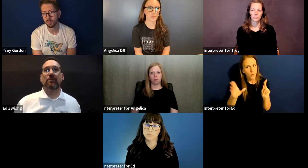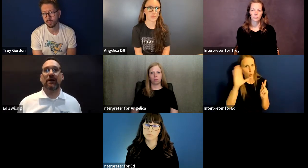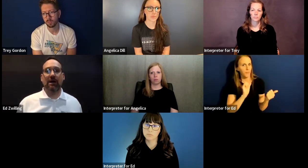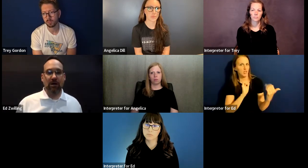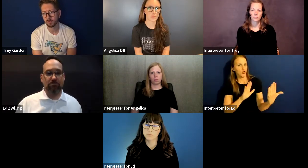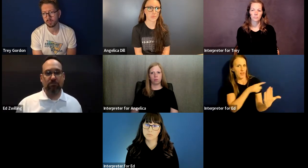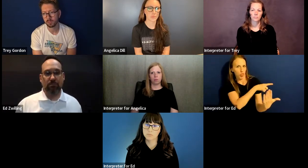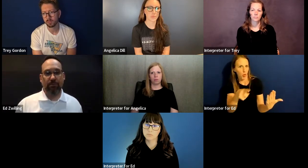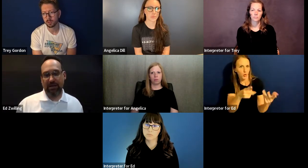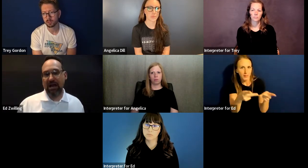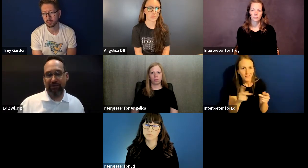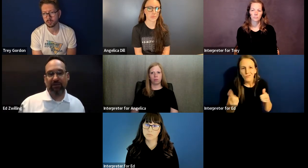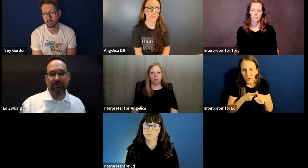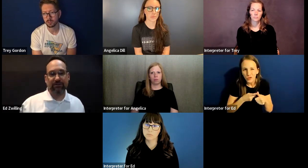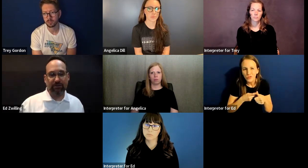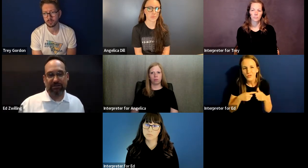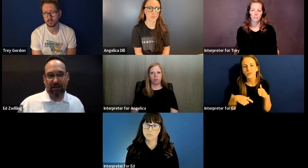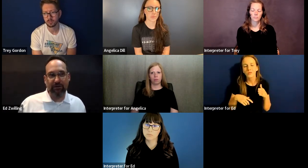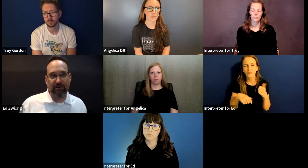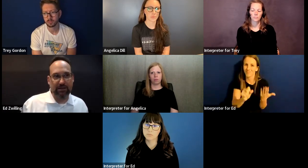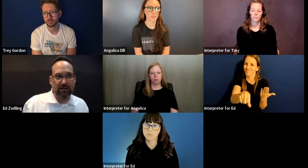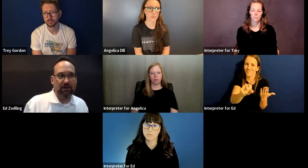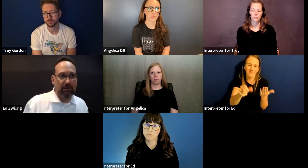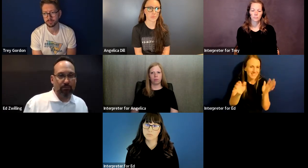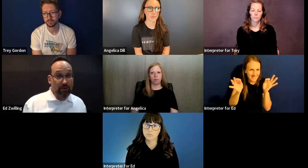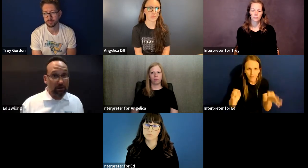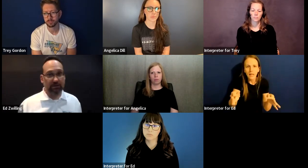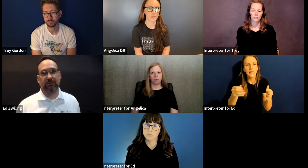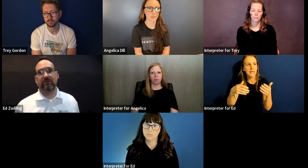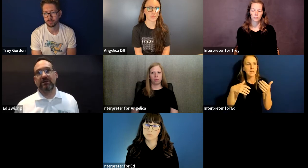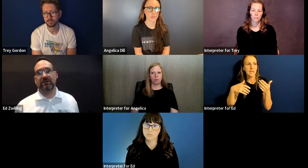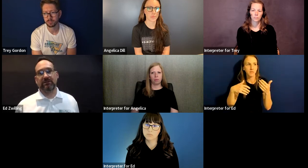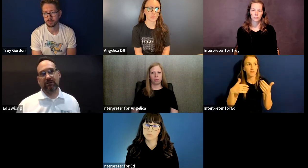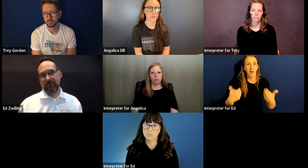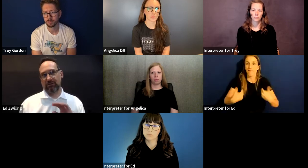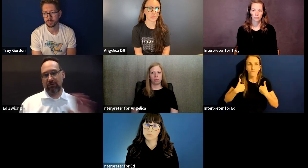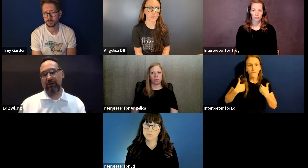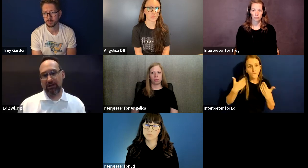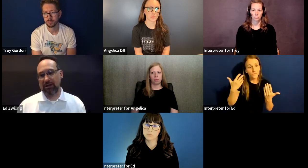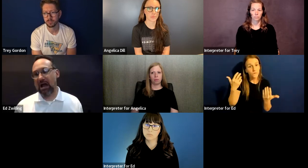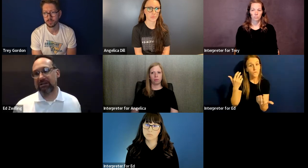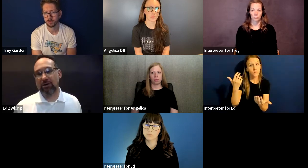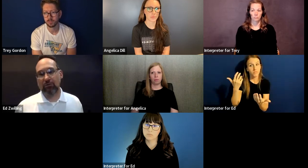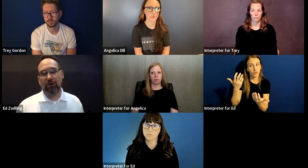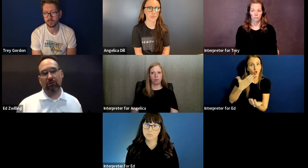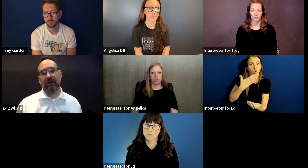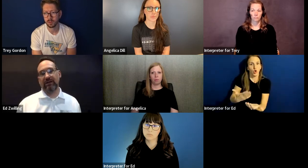but um but yeah i think there's there's definitely merit to be to doing it i don't know that it